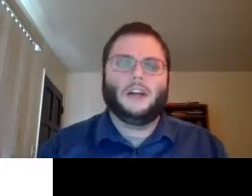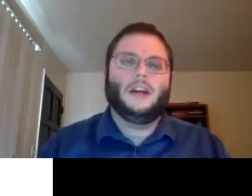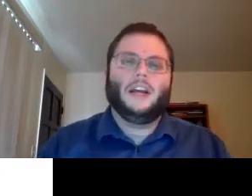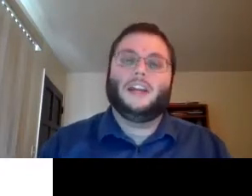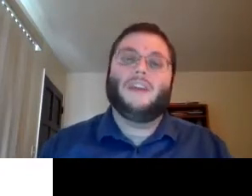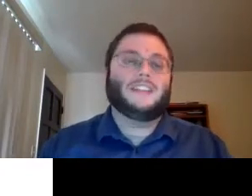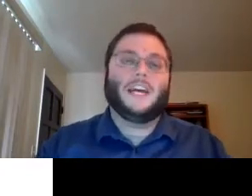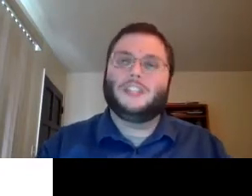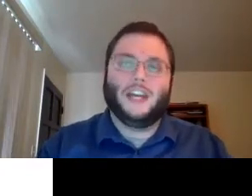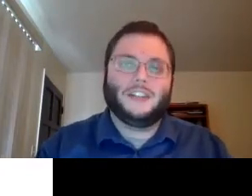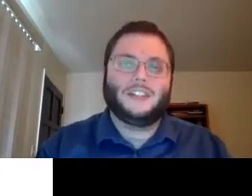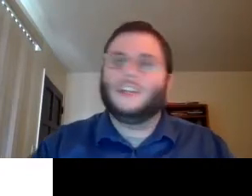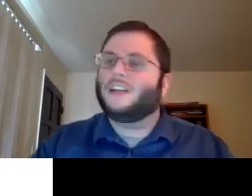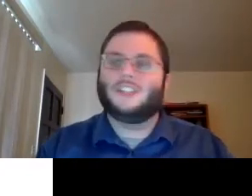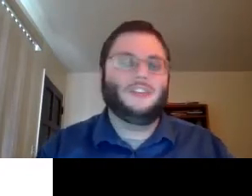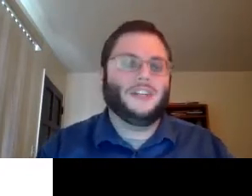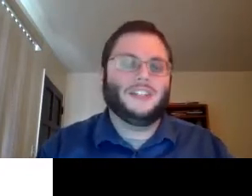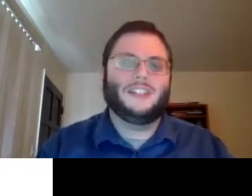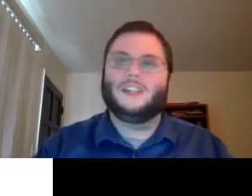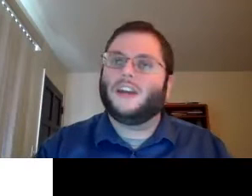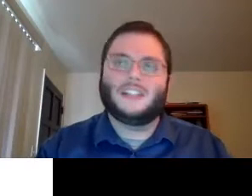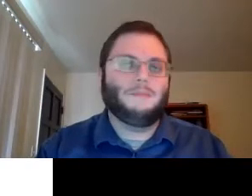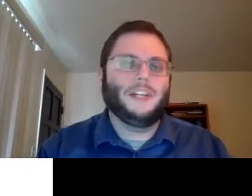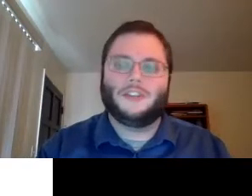It affects educators, it affects students, affects administrators.